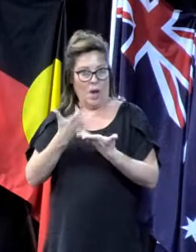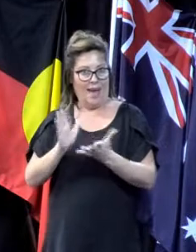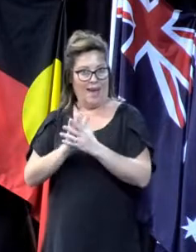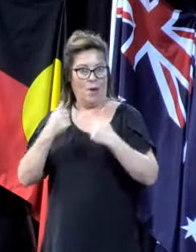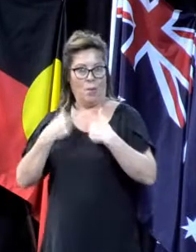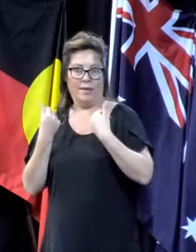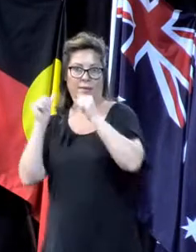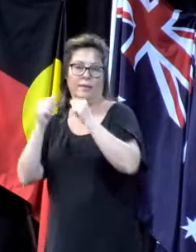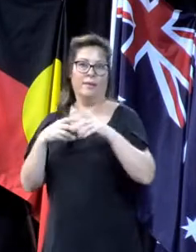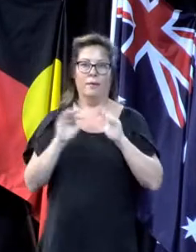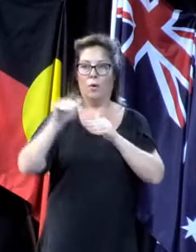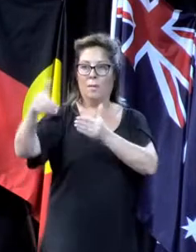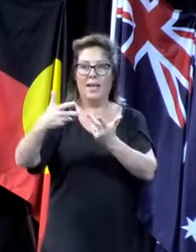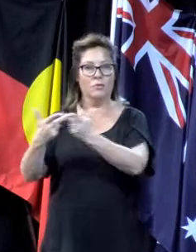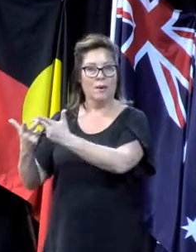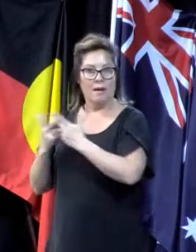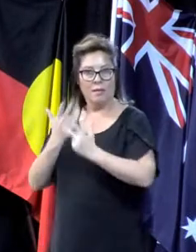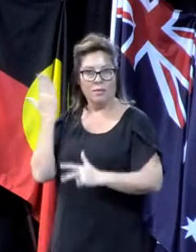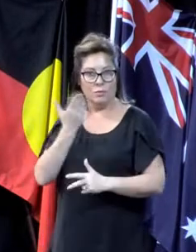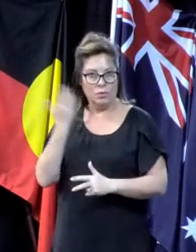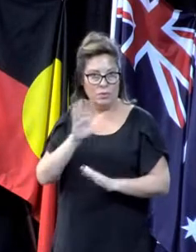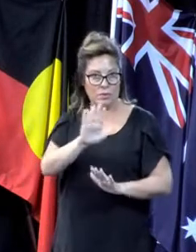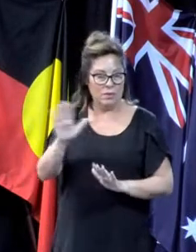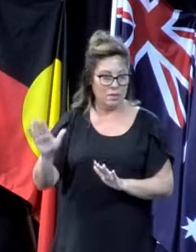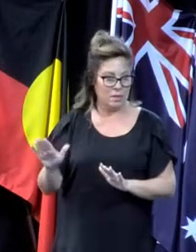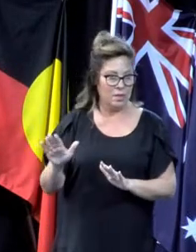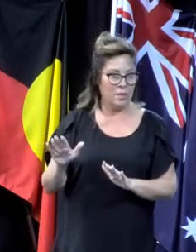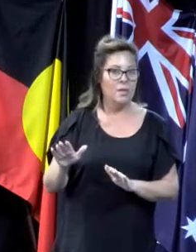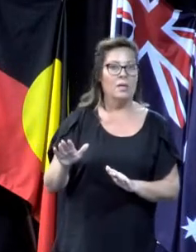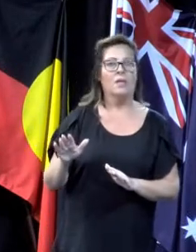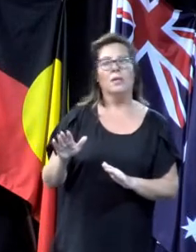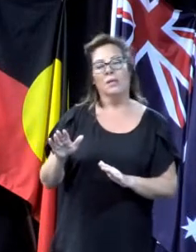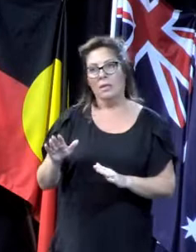I belive that it's about the moral imperative.